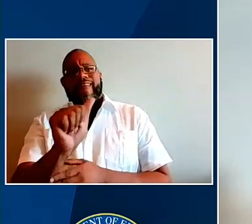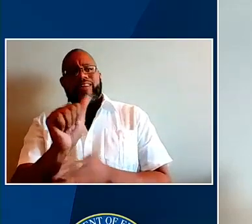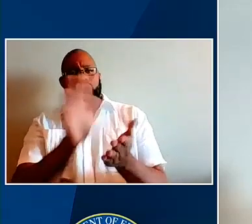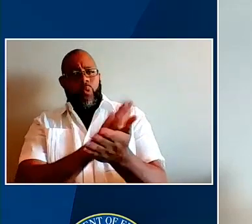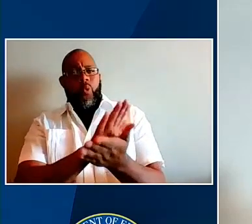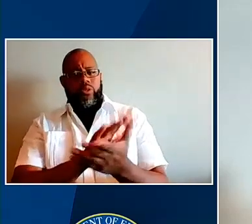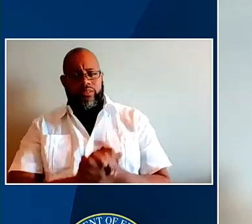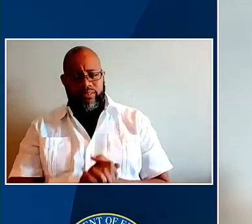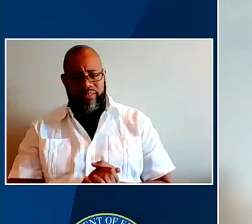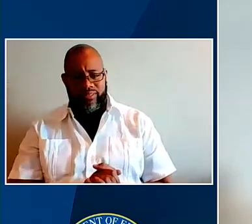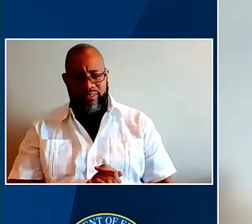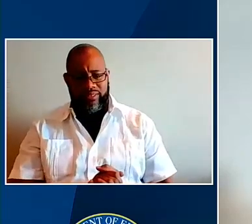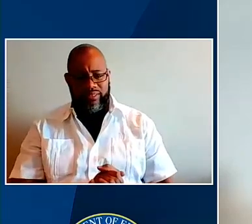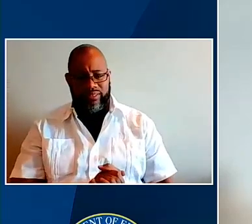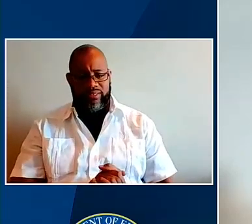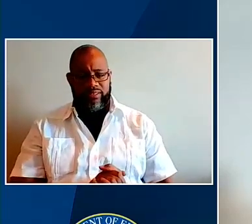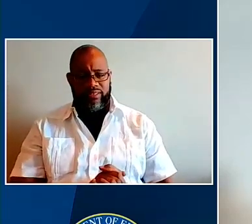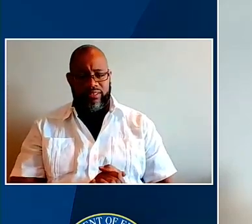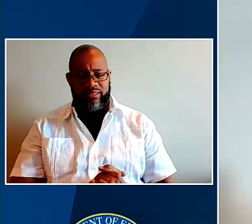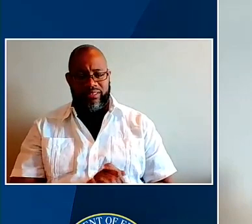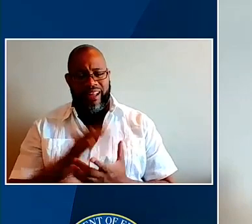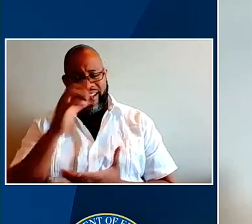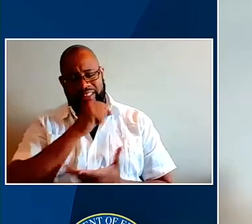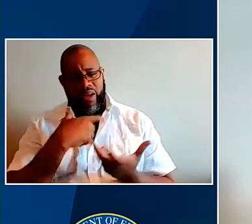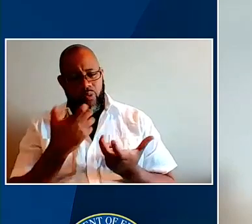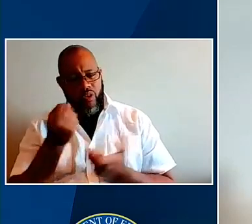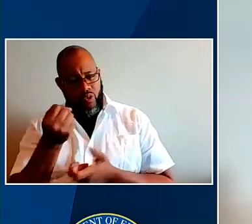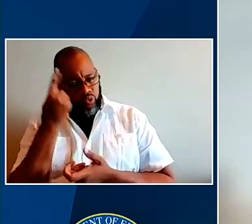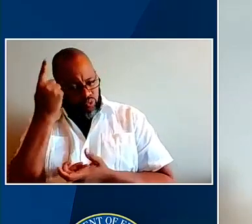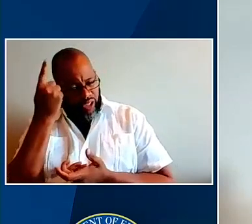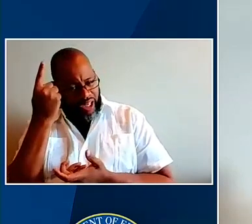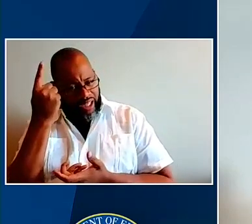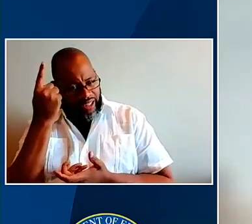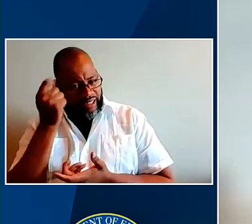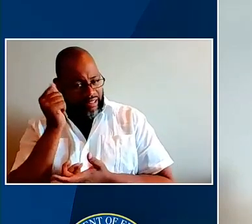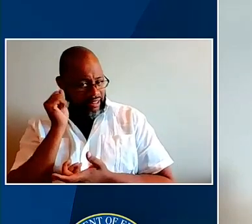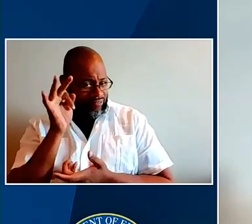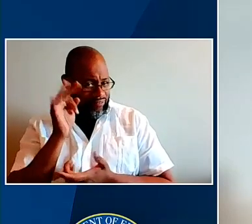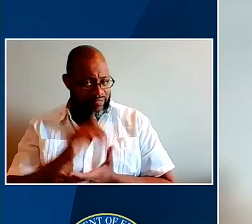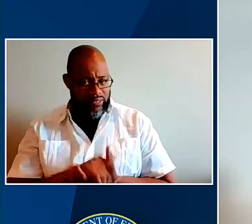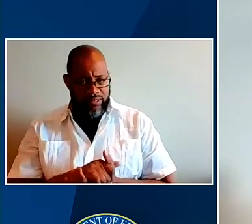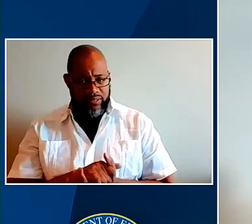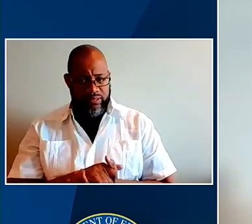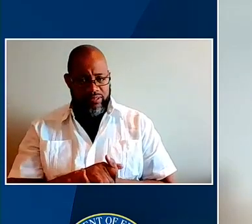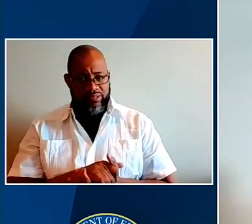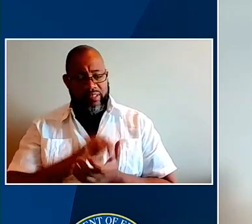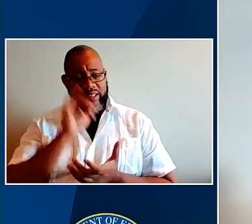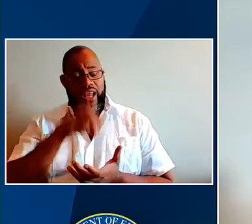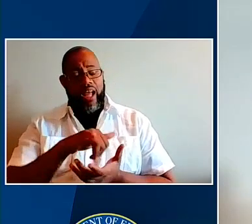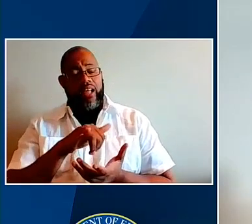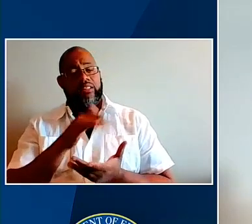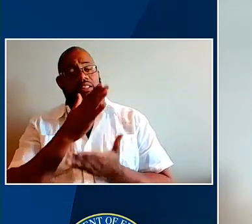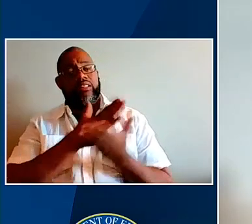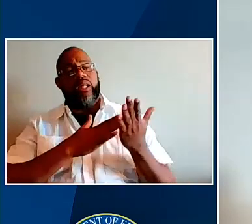And, I guess I'd like to understand if some of the concerns you have are really